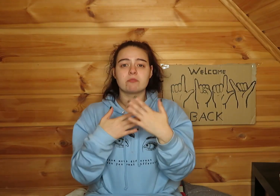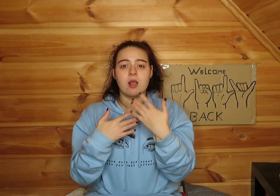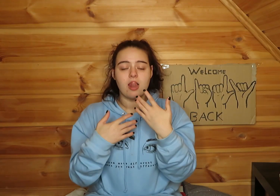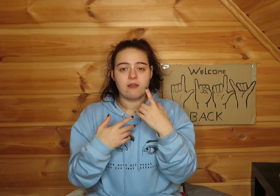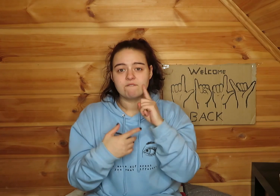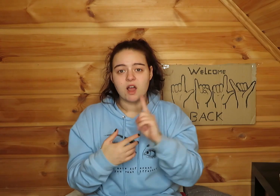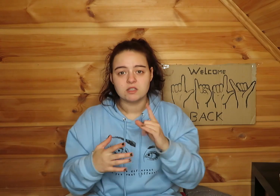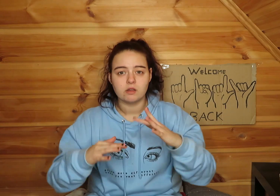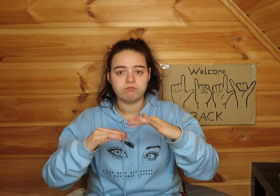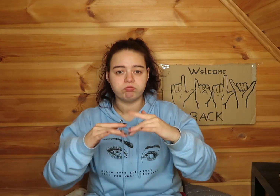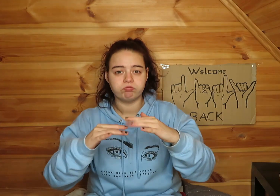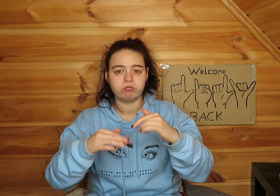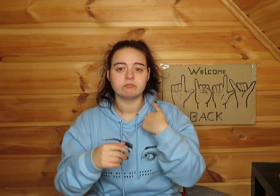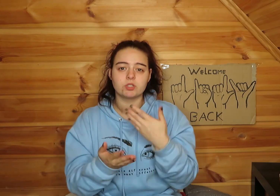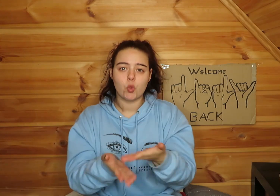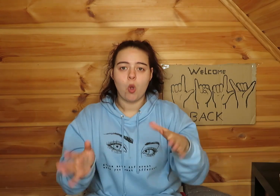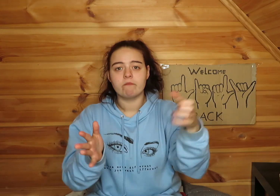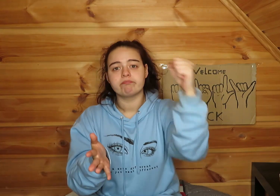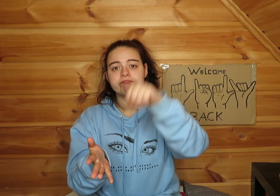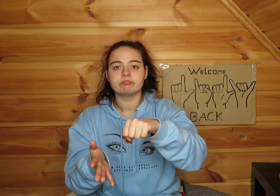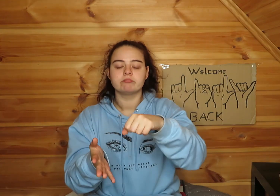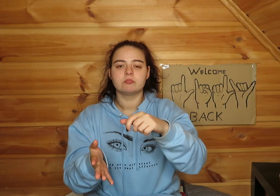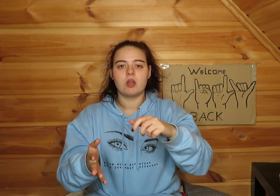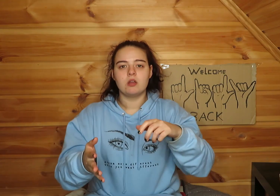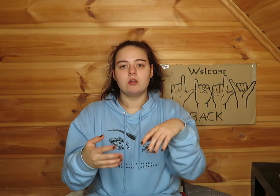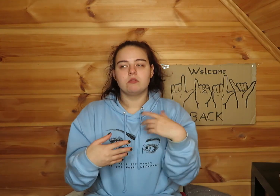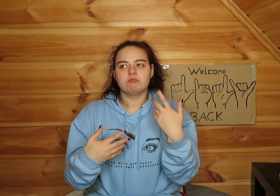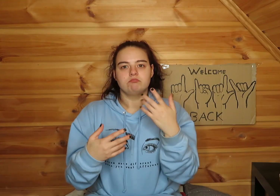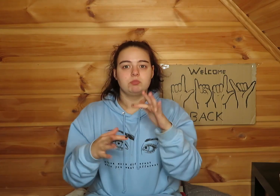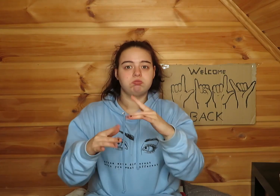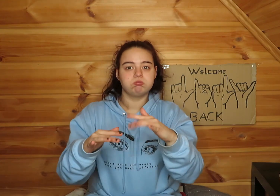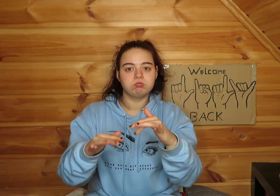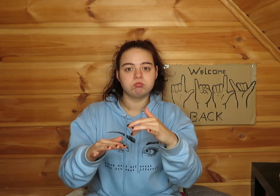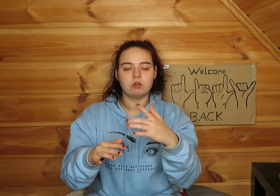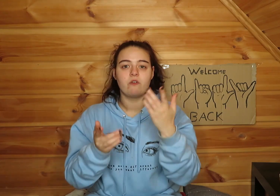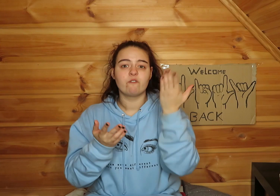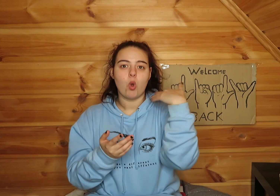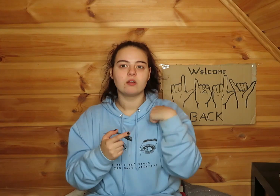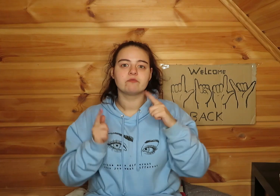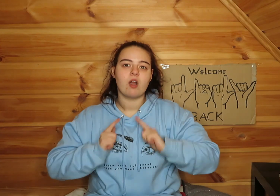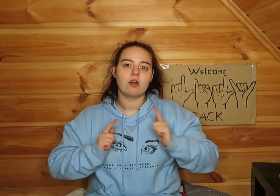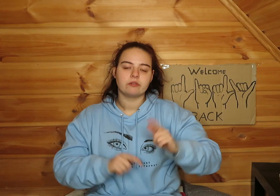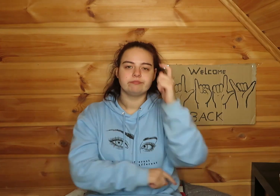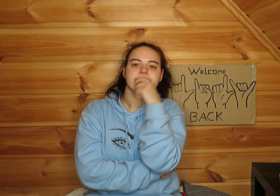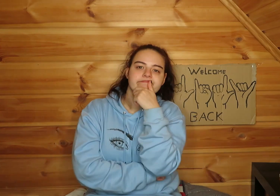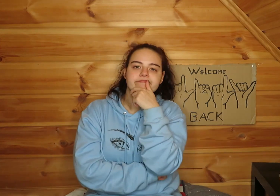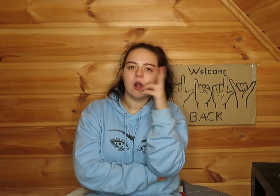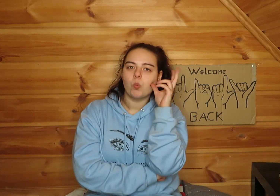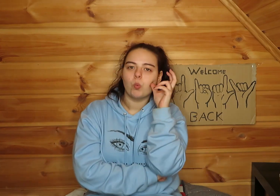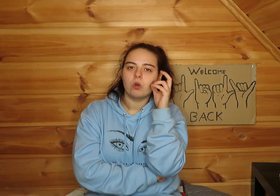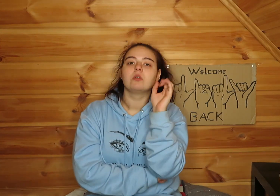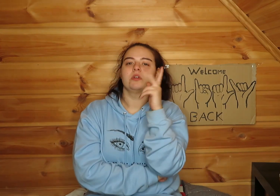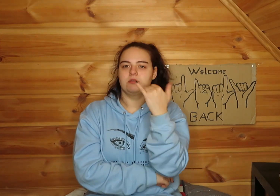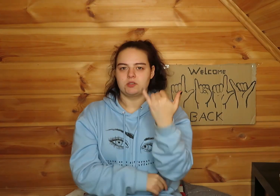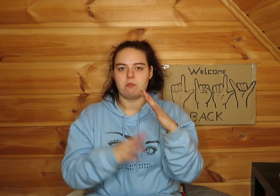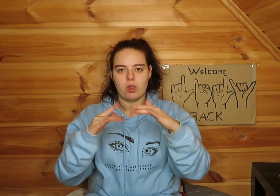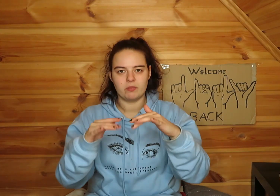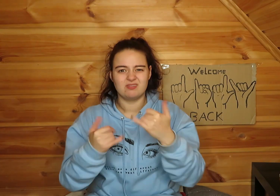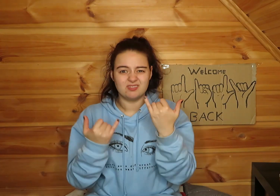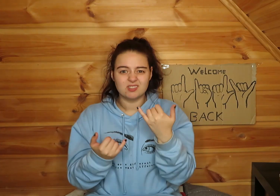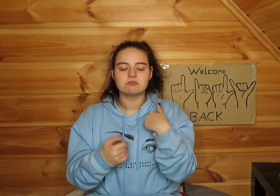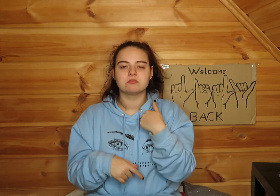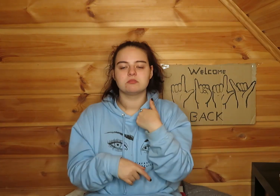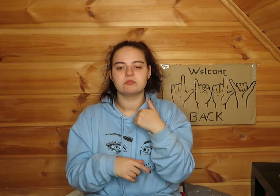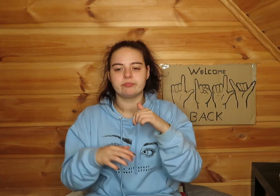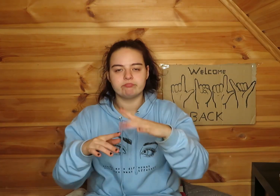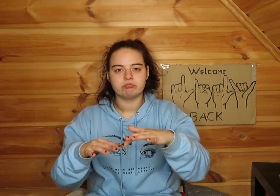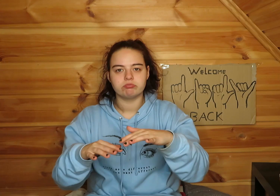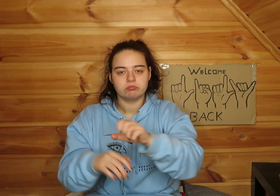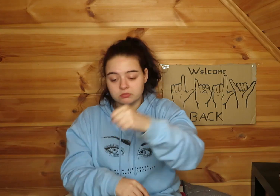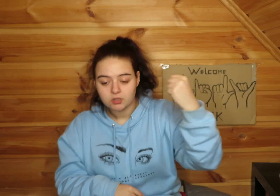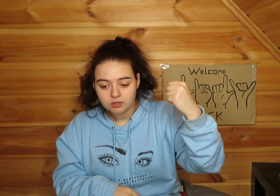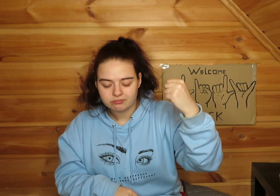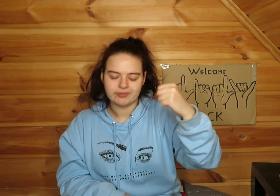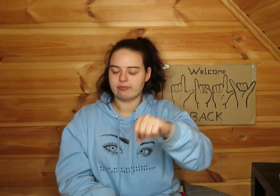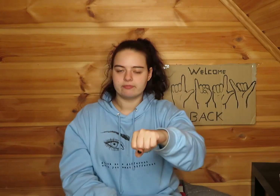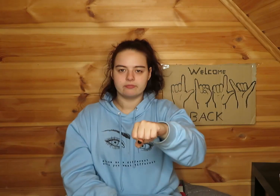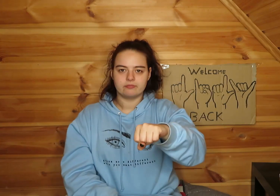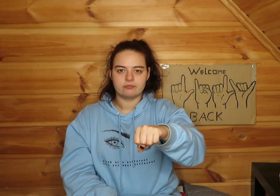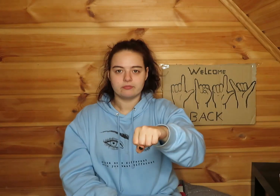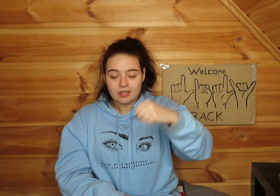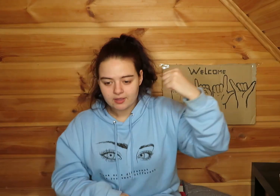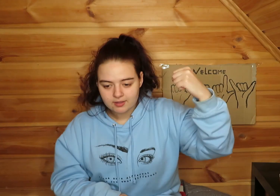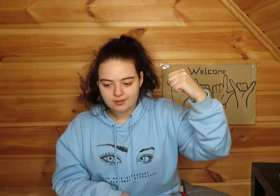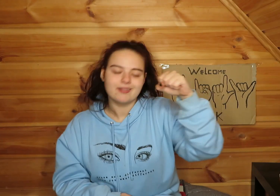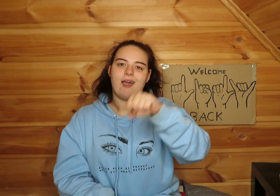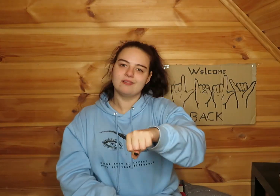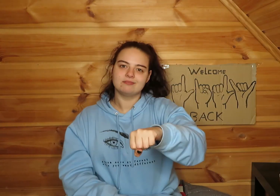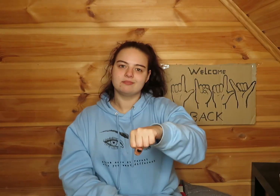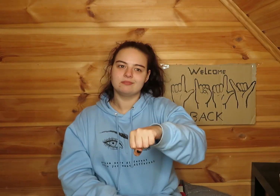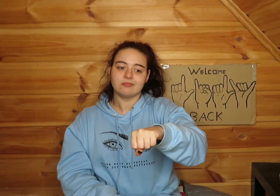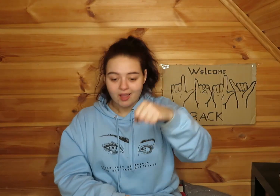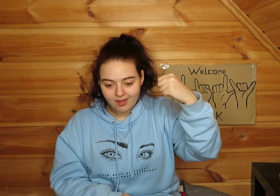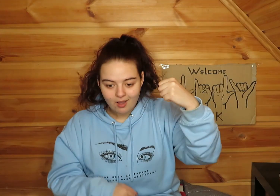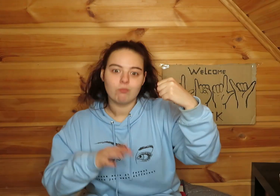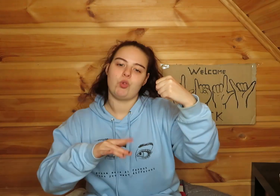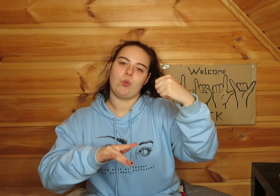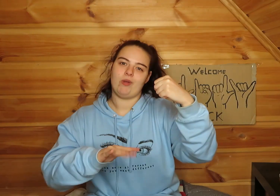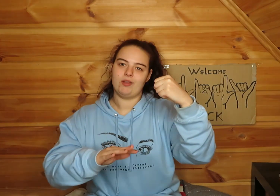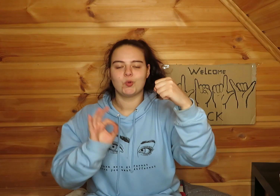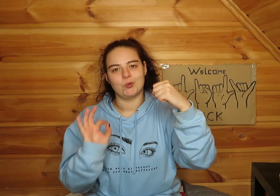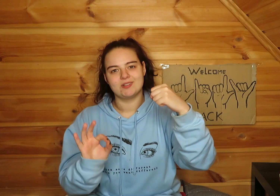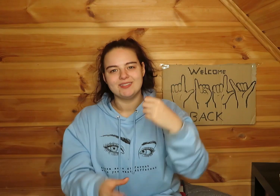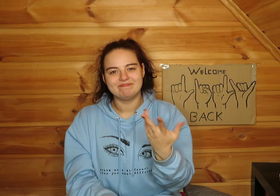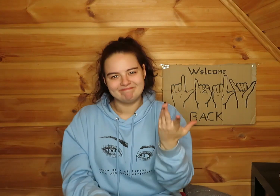If I wanna boil water, I always have to check if it is already boilling or not. Before I just waited and heard when it started boiling.